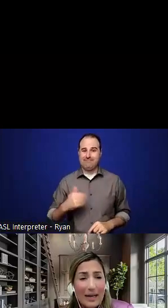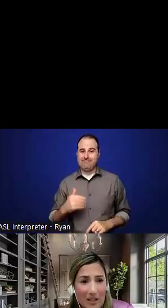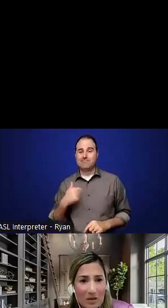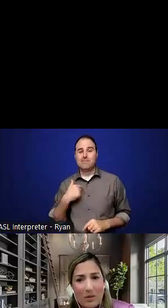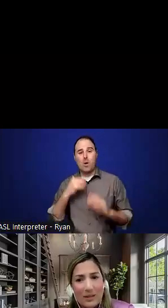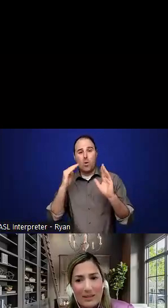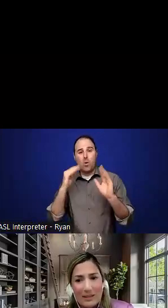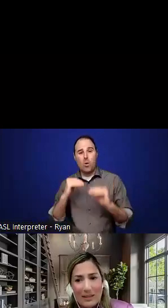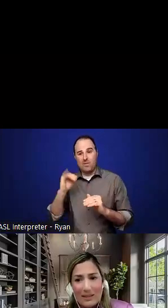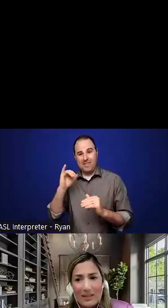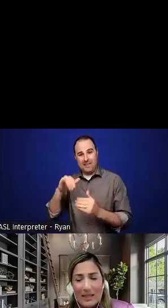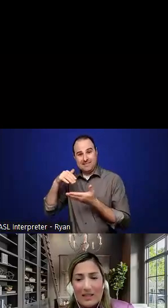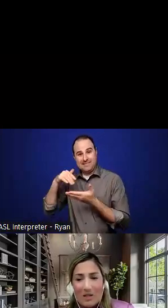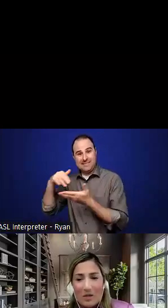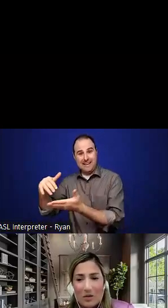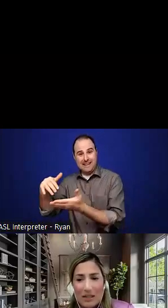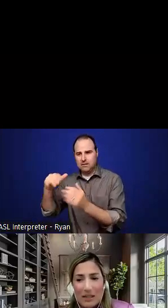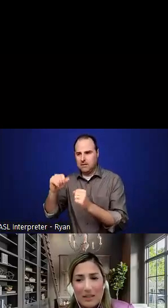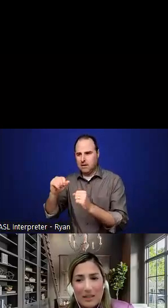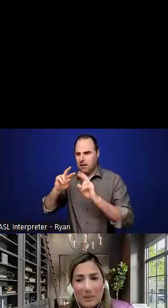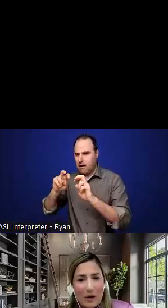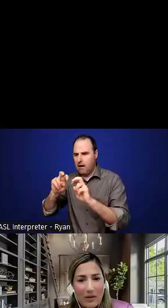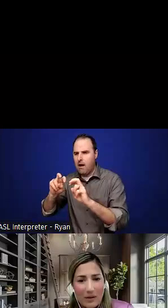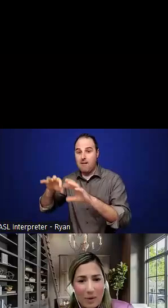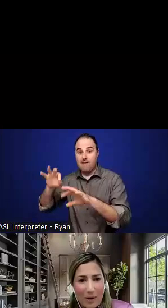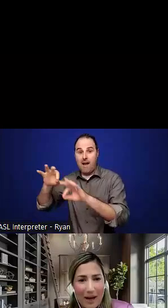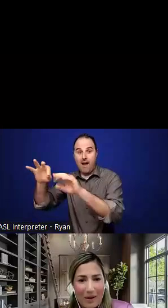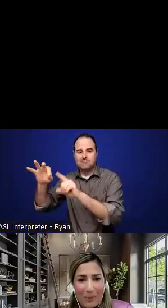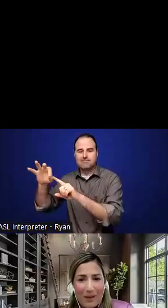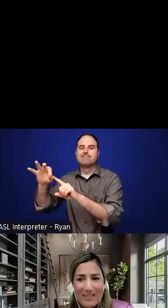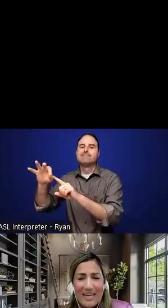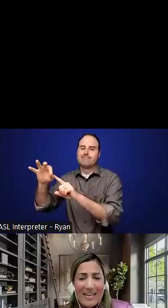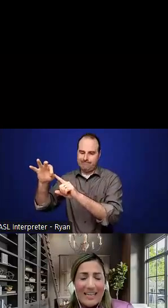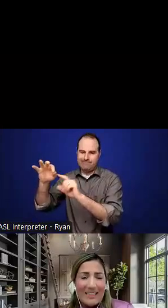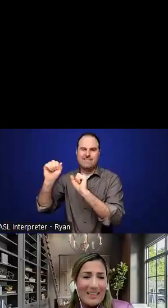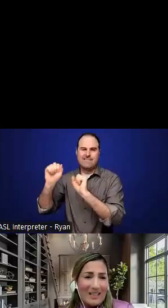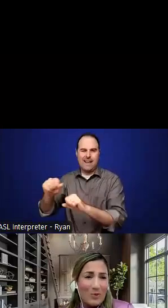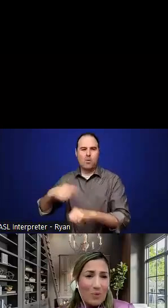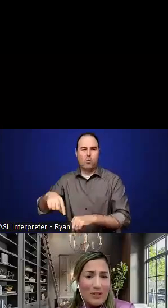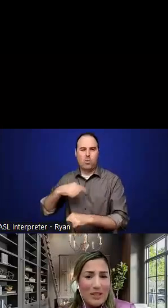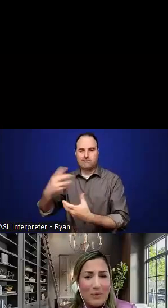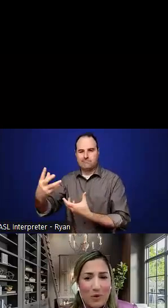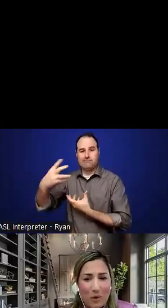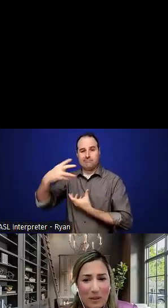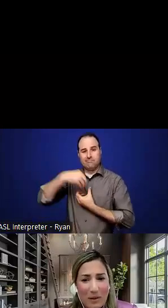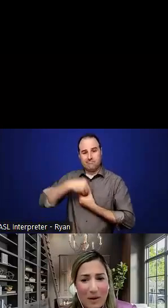actionable insights and creating accessible healthcare pathways. And as Robert said before me,